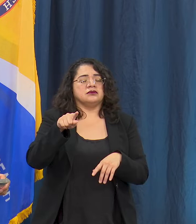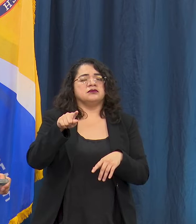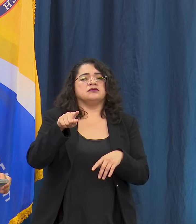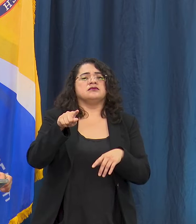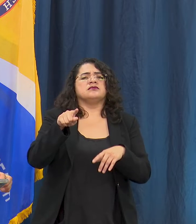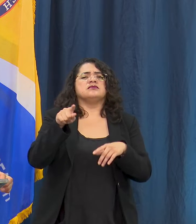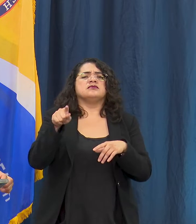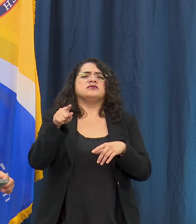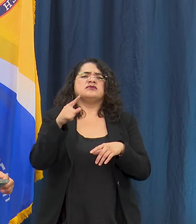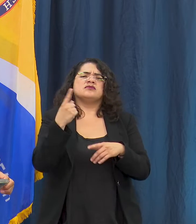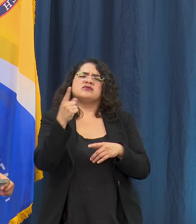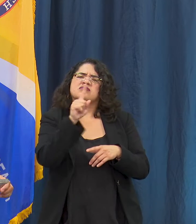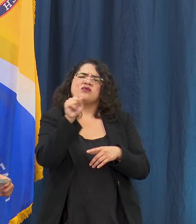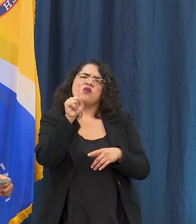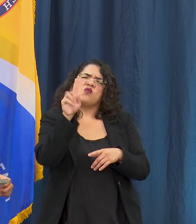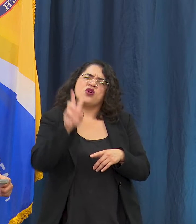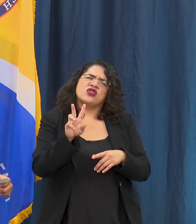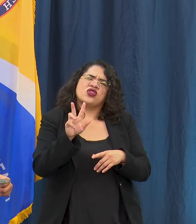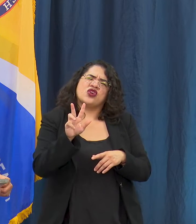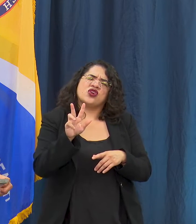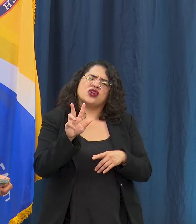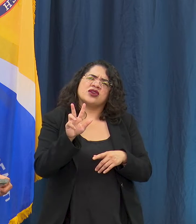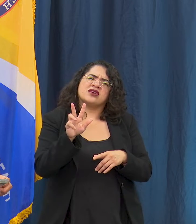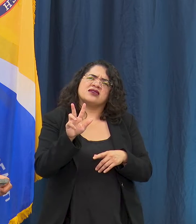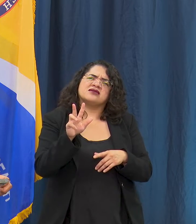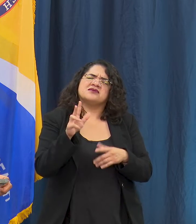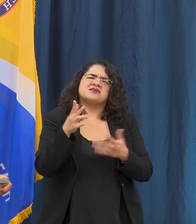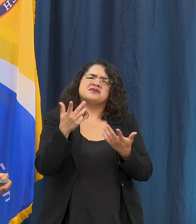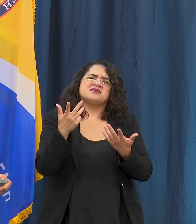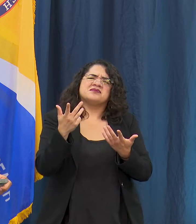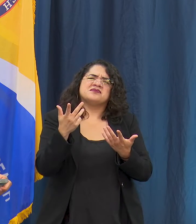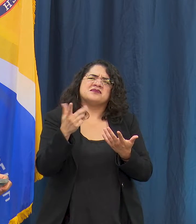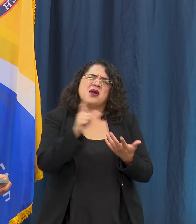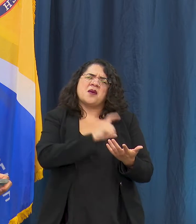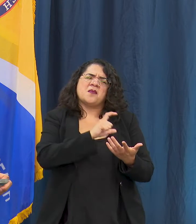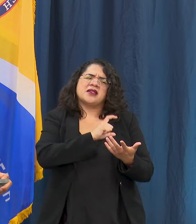this and also do you think that is there is a plan in the future to help restore